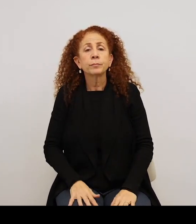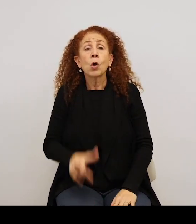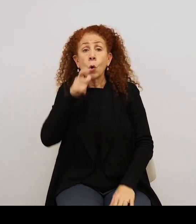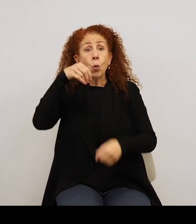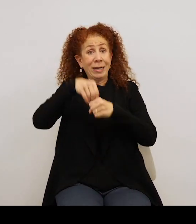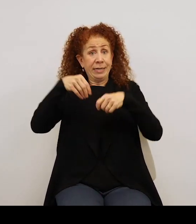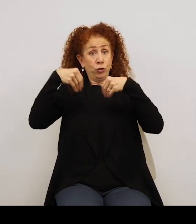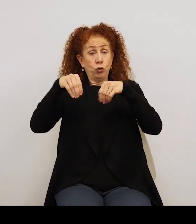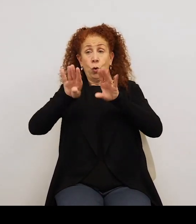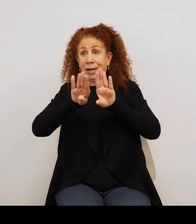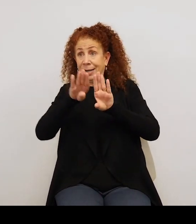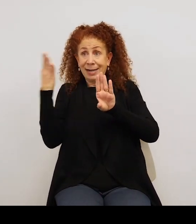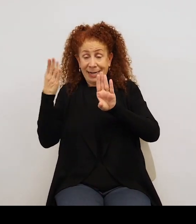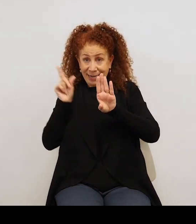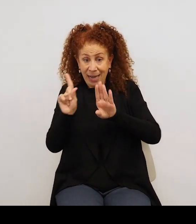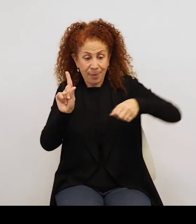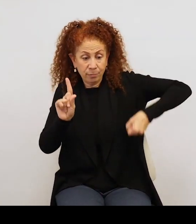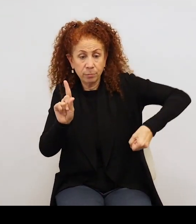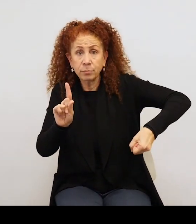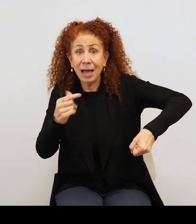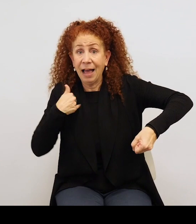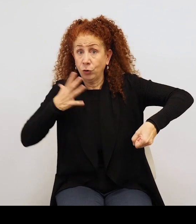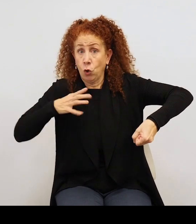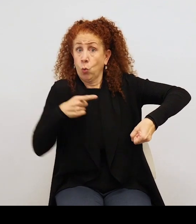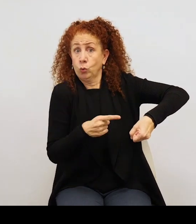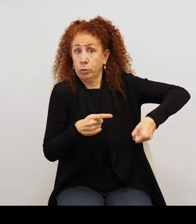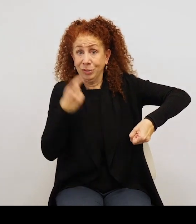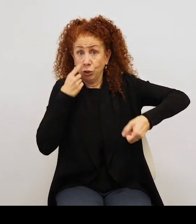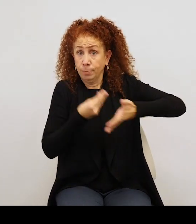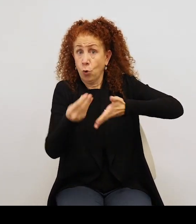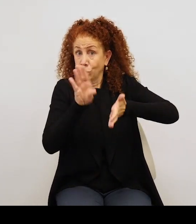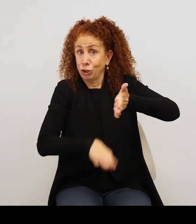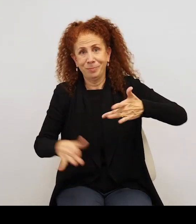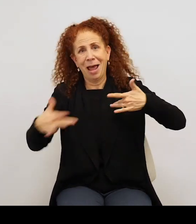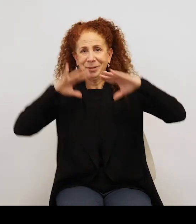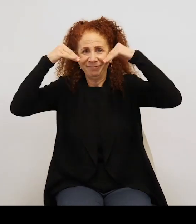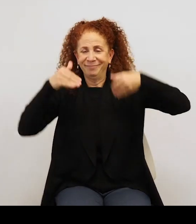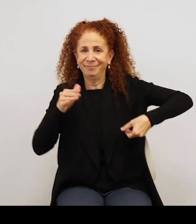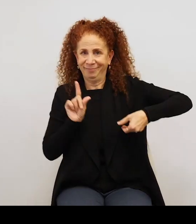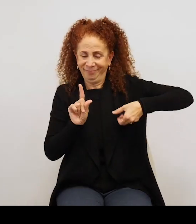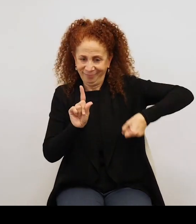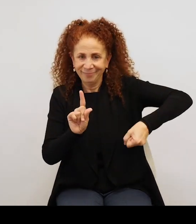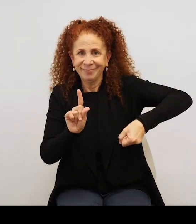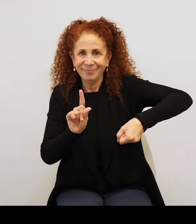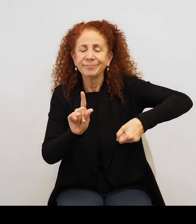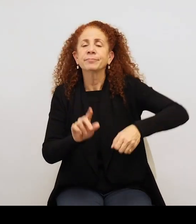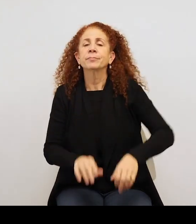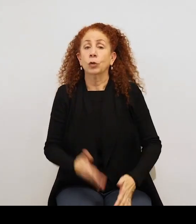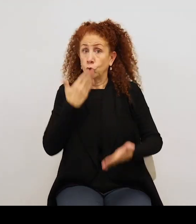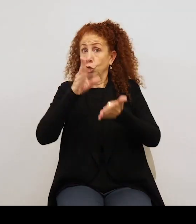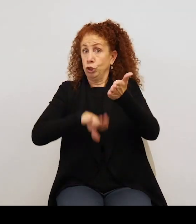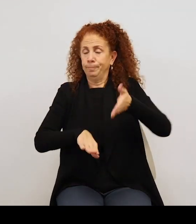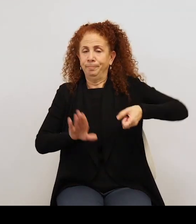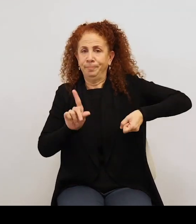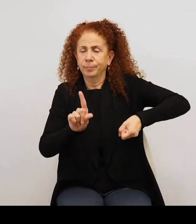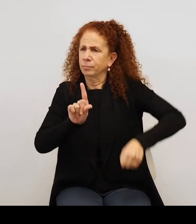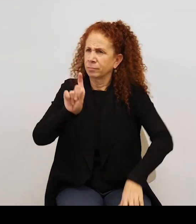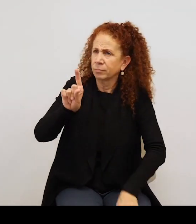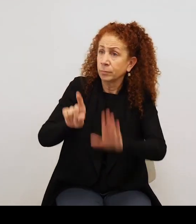of the store who had just bought lots of clothes for cheap. They were very happy. They made a good bargain. And they ask him, so would you--